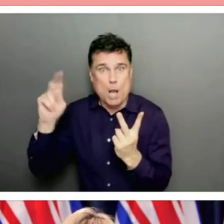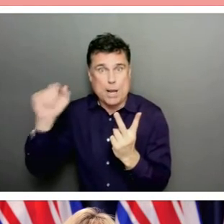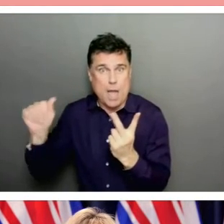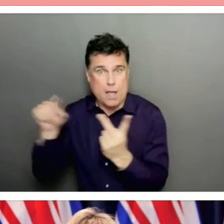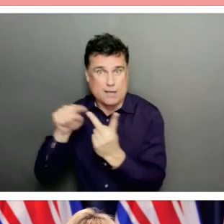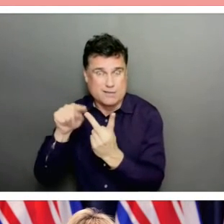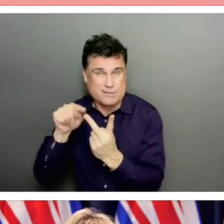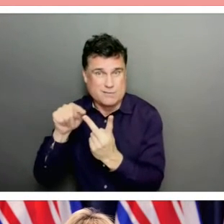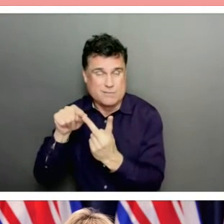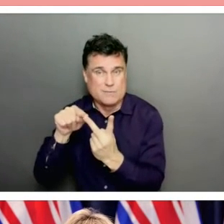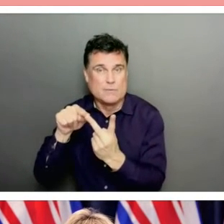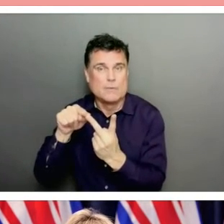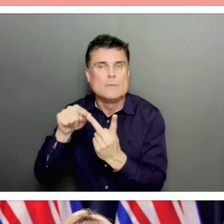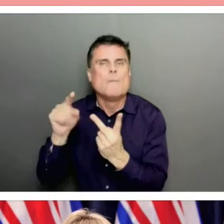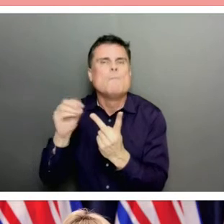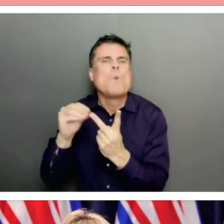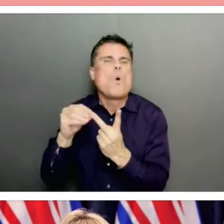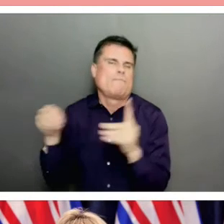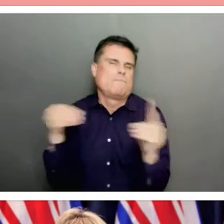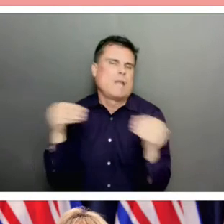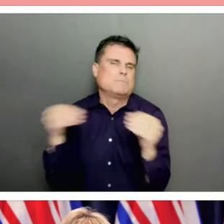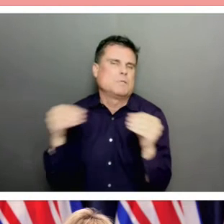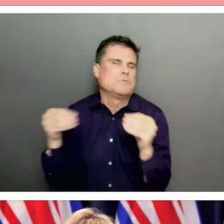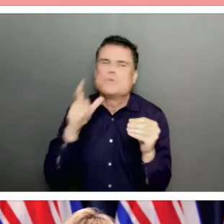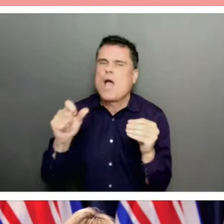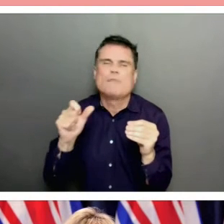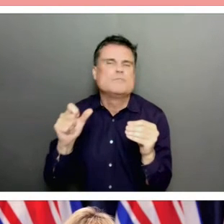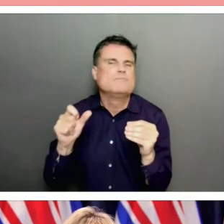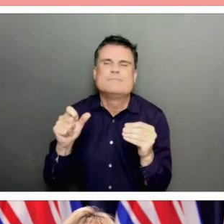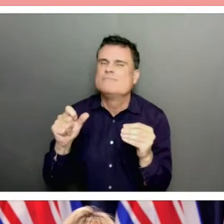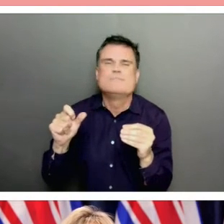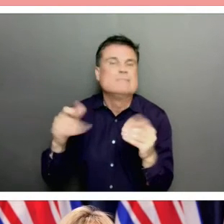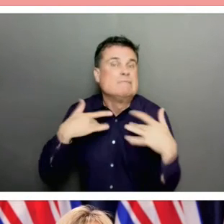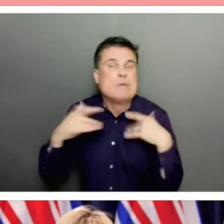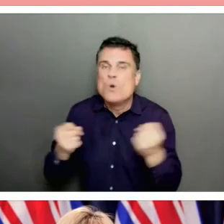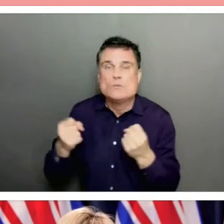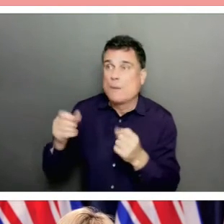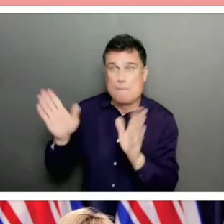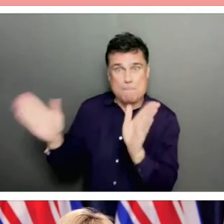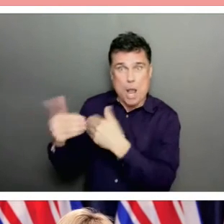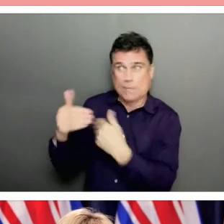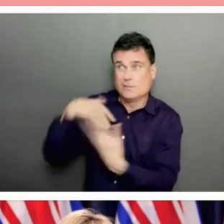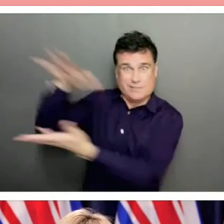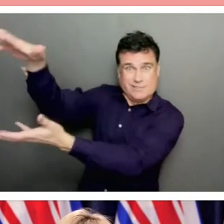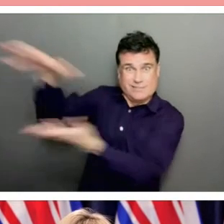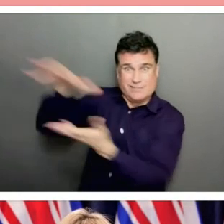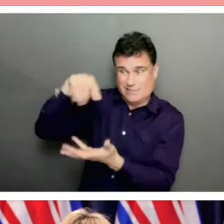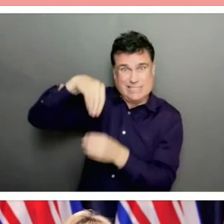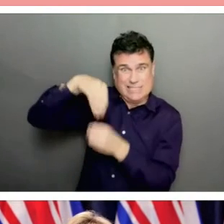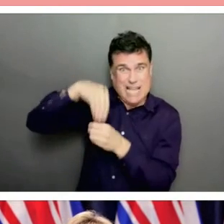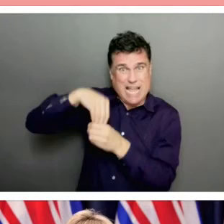boxes of 1200 doses, but we can break it down into as small as 100 doses and take